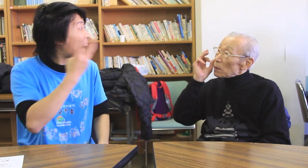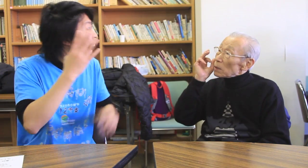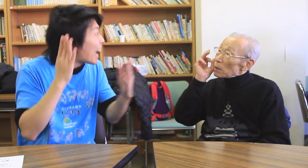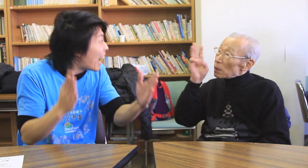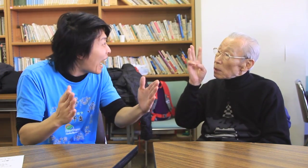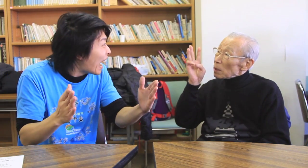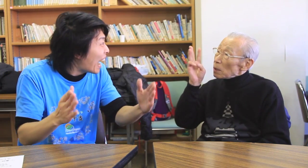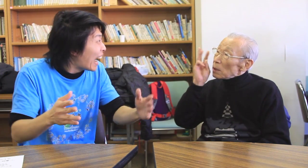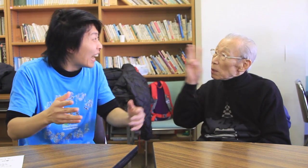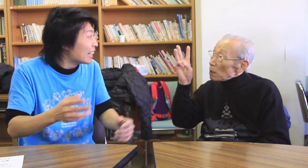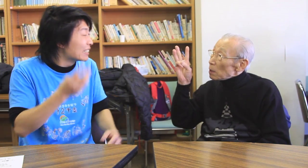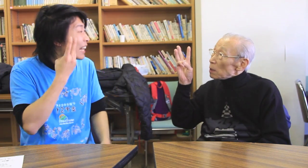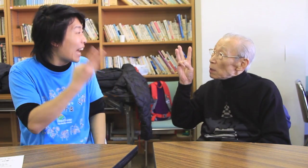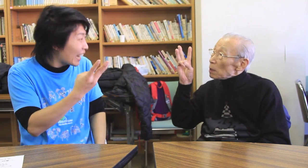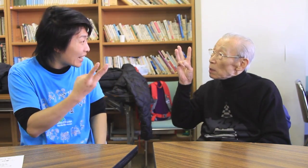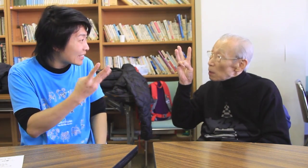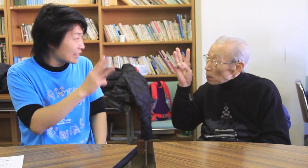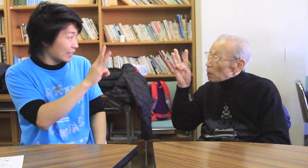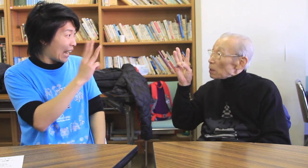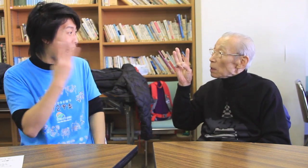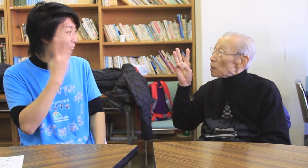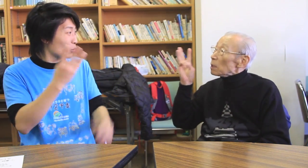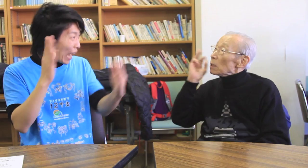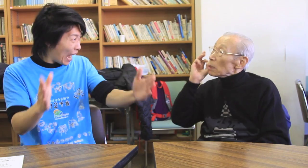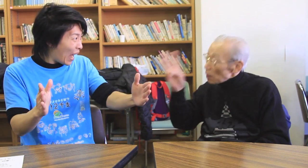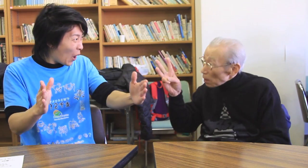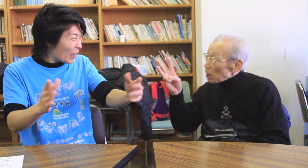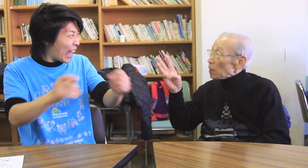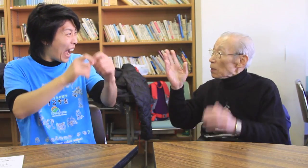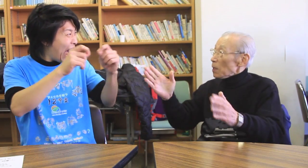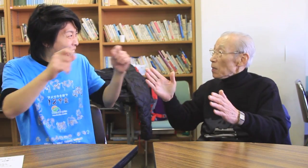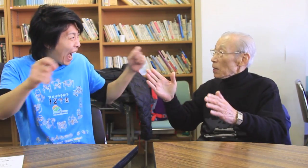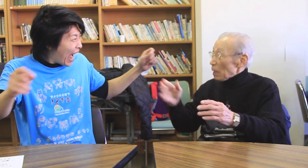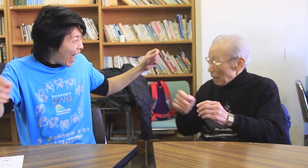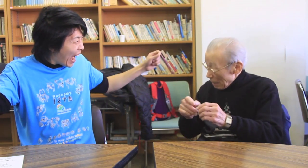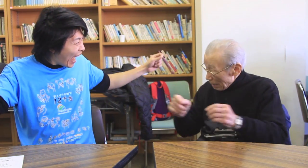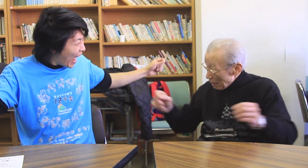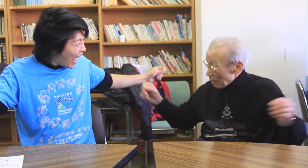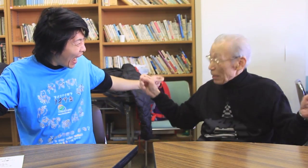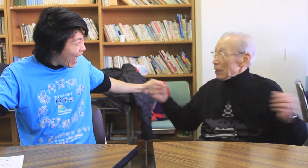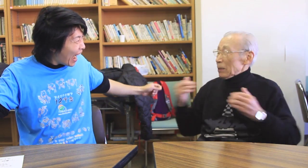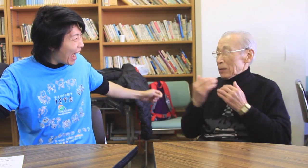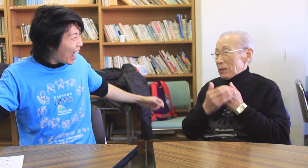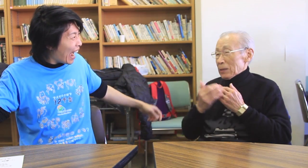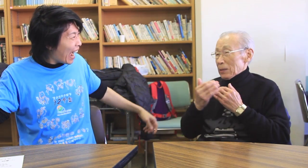After surgery, I stayed in the hospital for 3 months. Then I was finally allowed to return home.